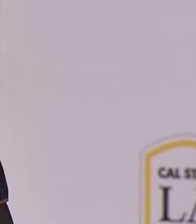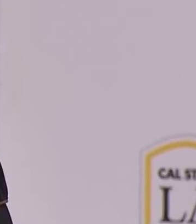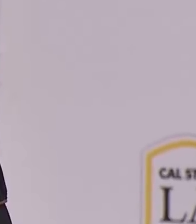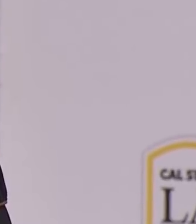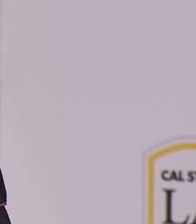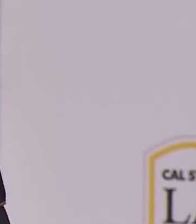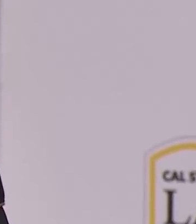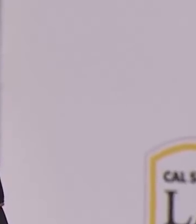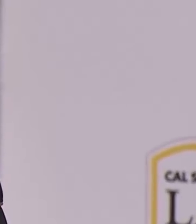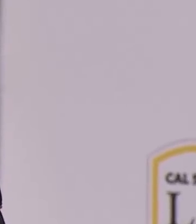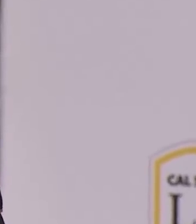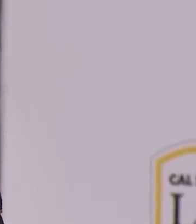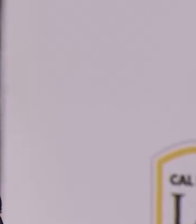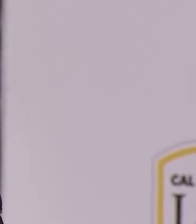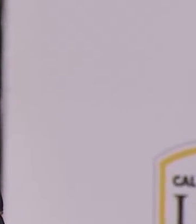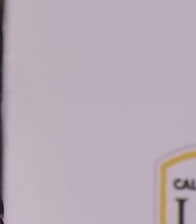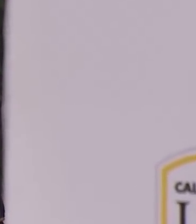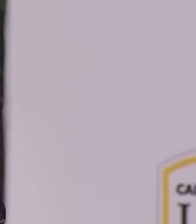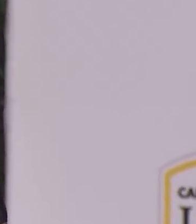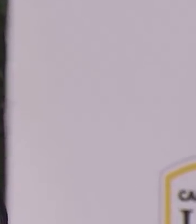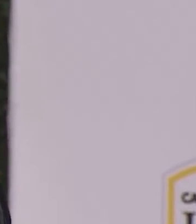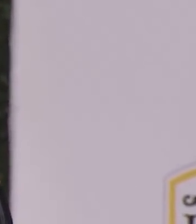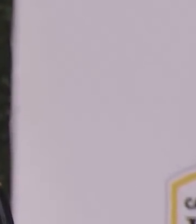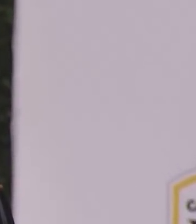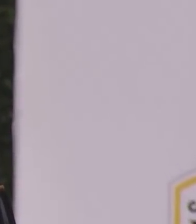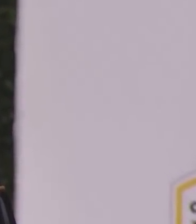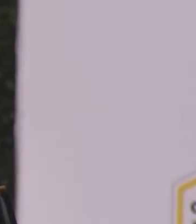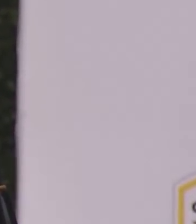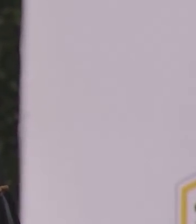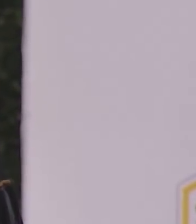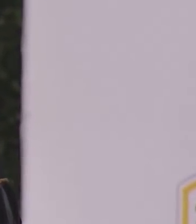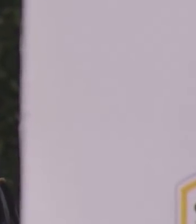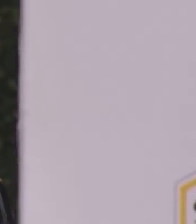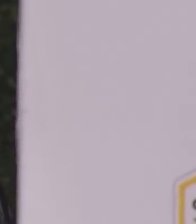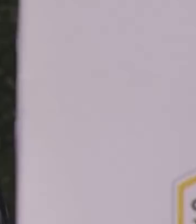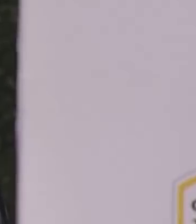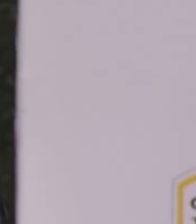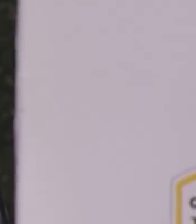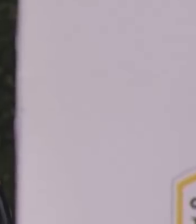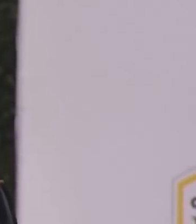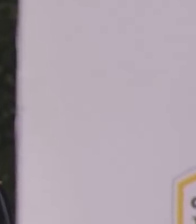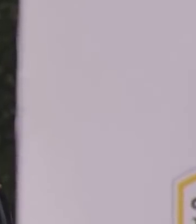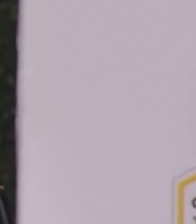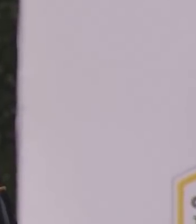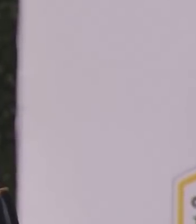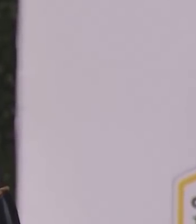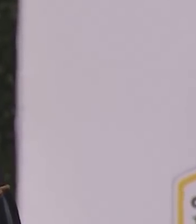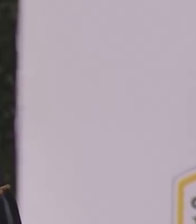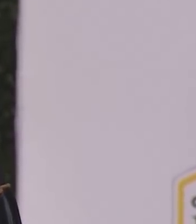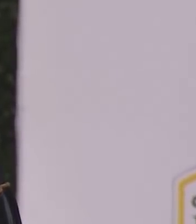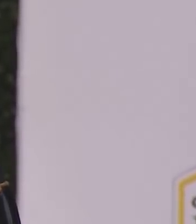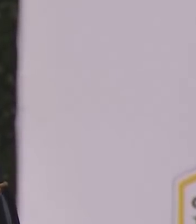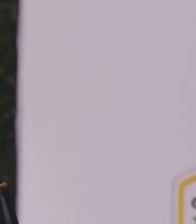COMMENCEMENT WILL BE BEGINNING AND ANOTHER TEN -- NO, NO. I LIKE THE CANDIDATES FOR THE DOCTORAL